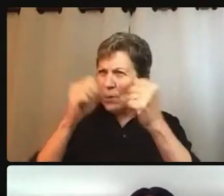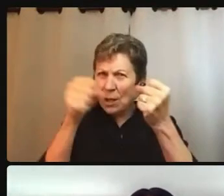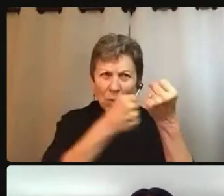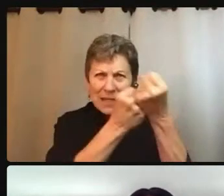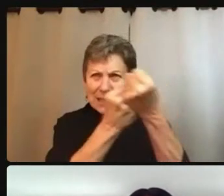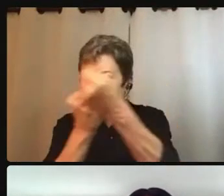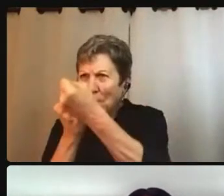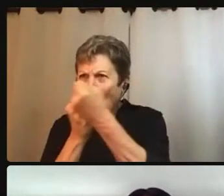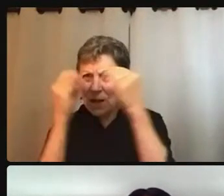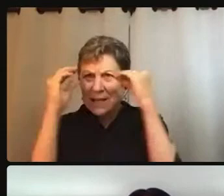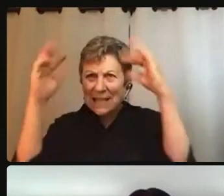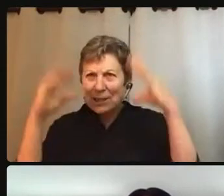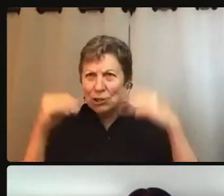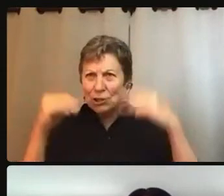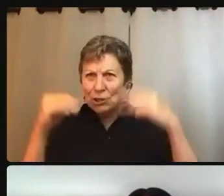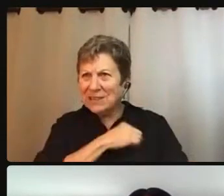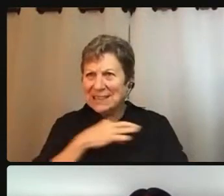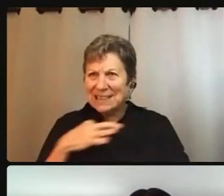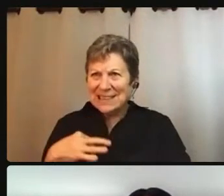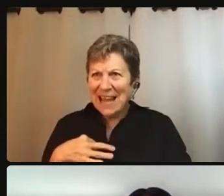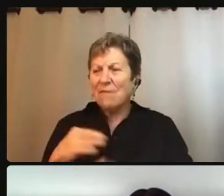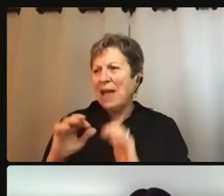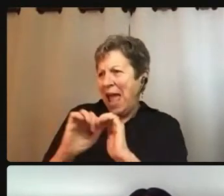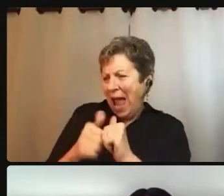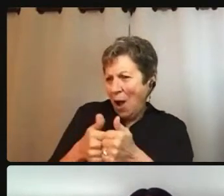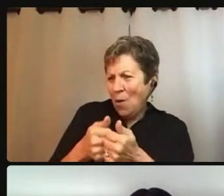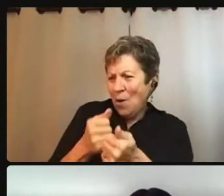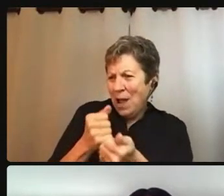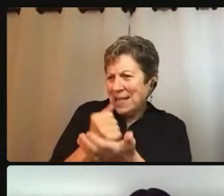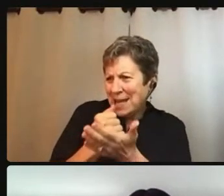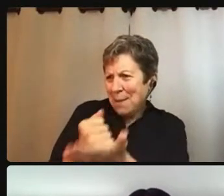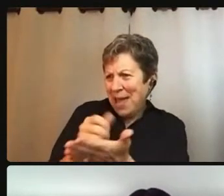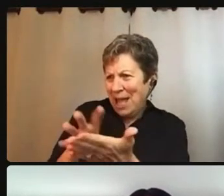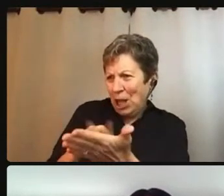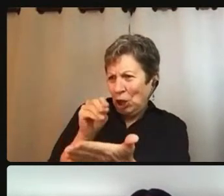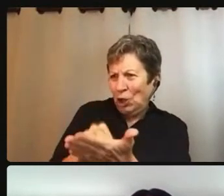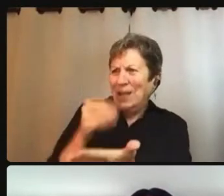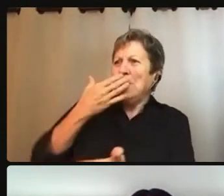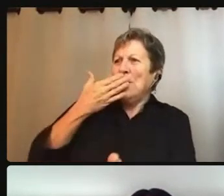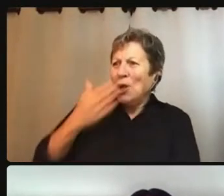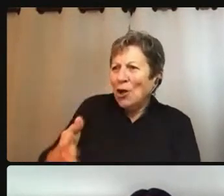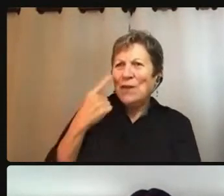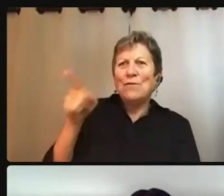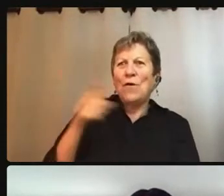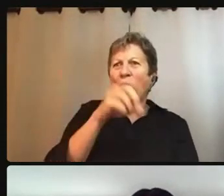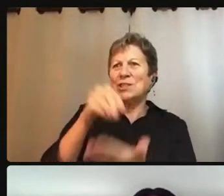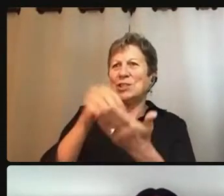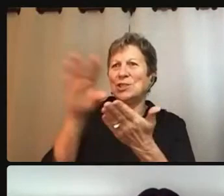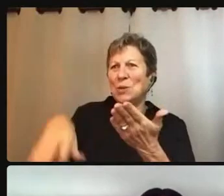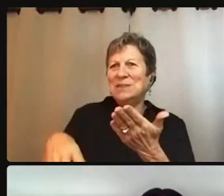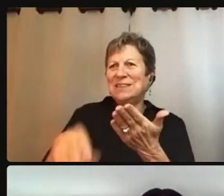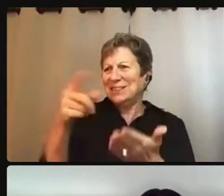NOT GOING IN LOOKING FOR A FIGHT. I'M GOING LOOKING.